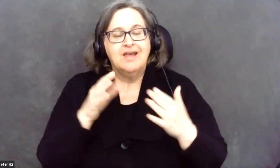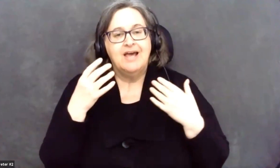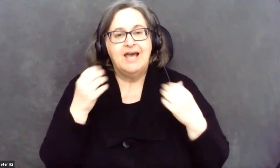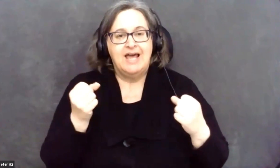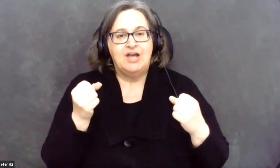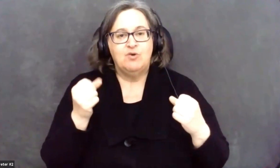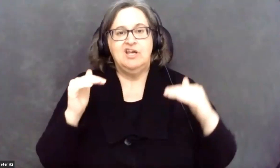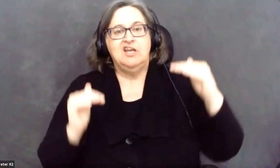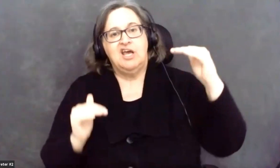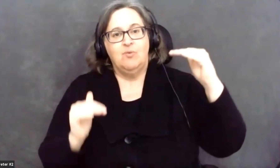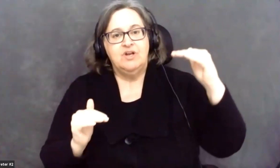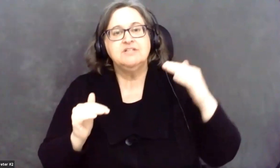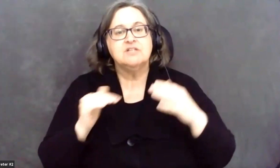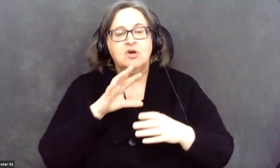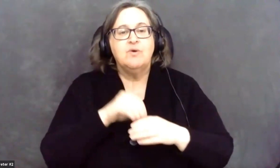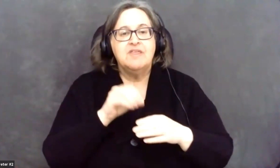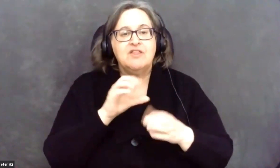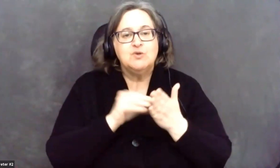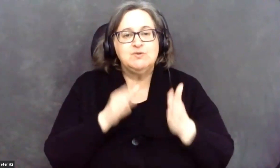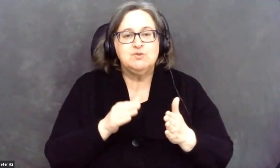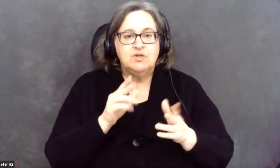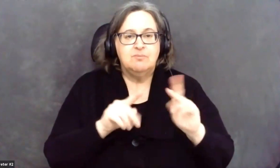inequities in the student population with brain injury?